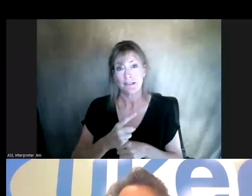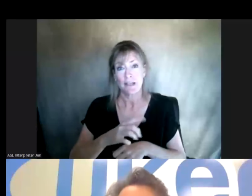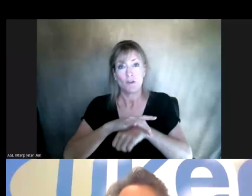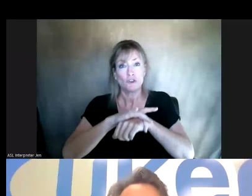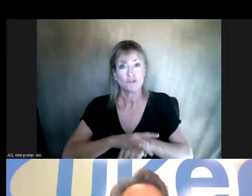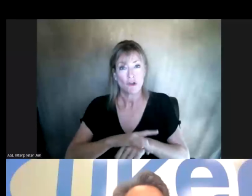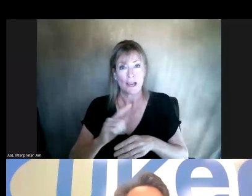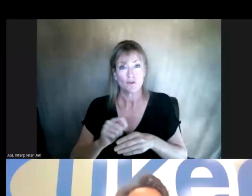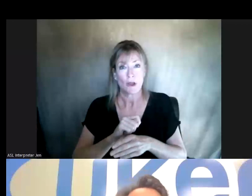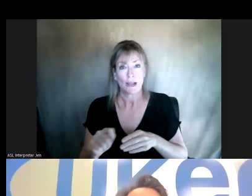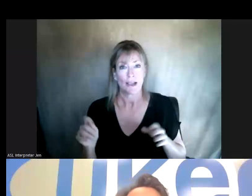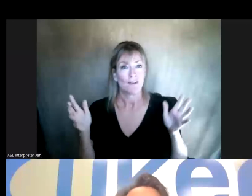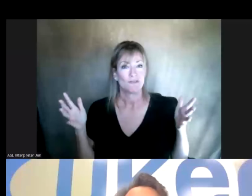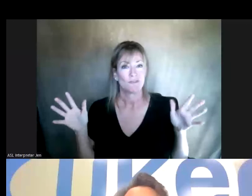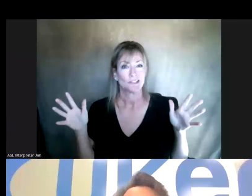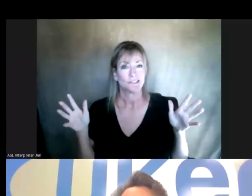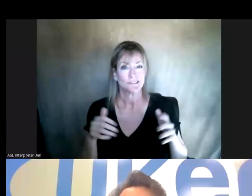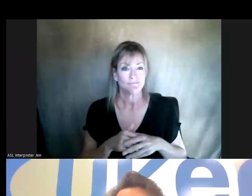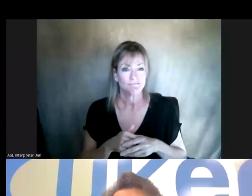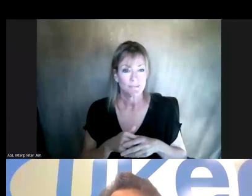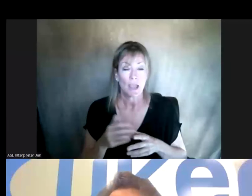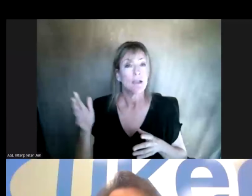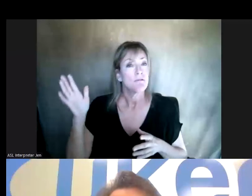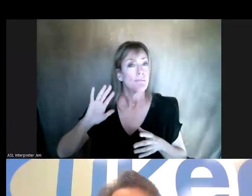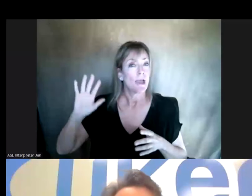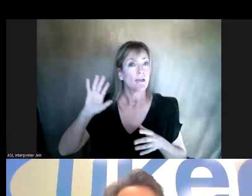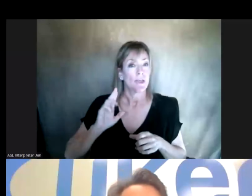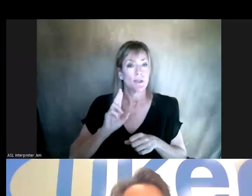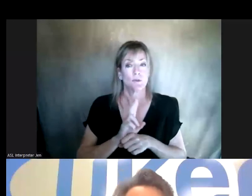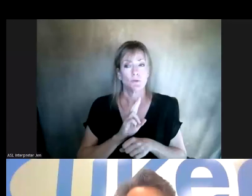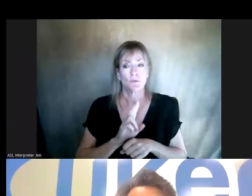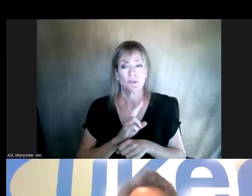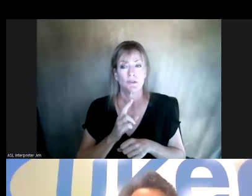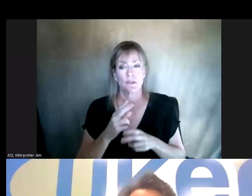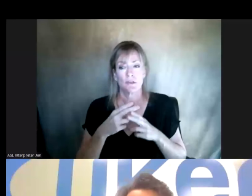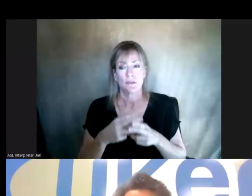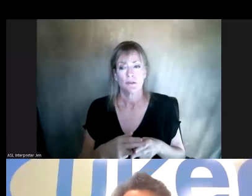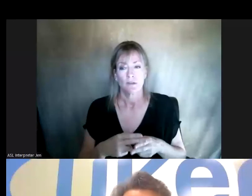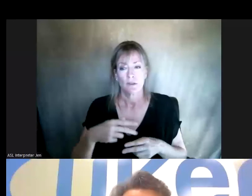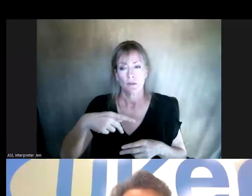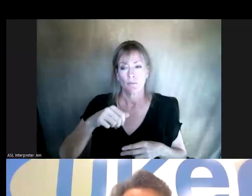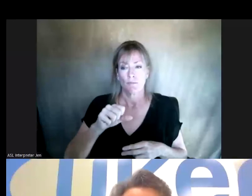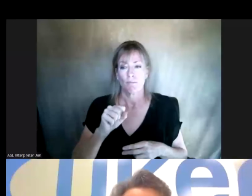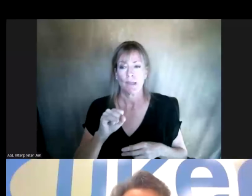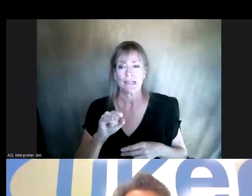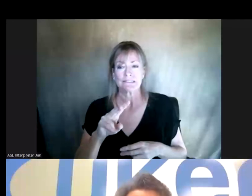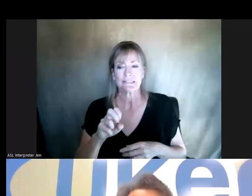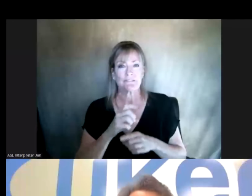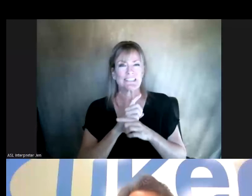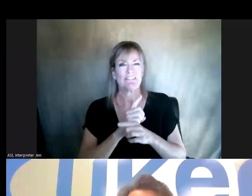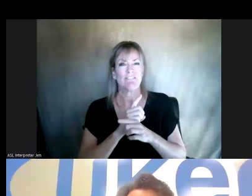TRAINING. BACK THEN WE WERE USING SOMETHING CALLED PASSIVE DEFENCE TRAINING.